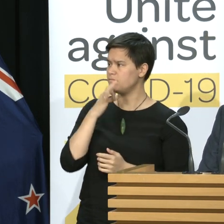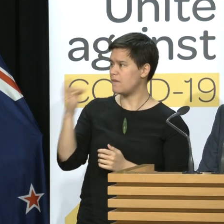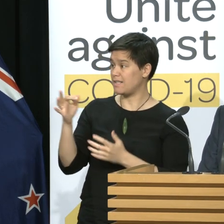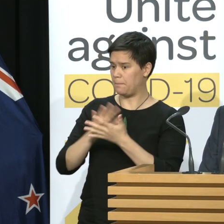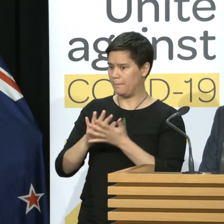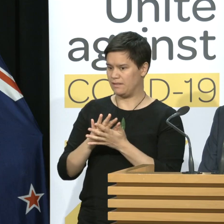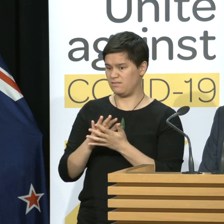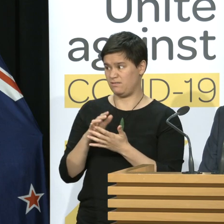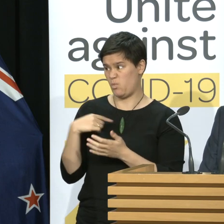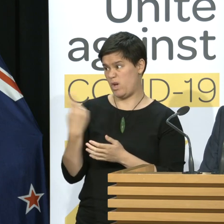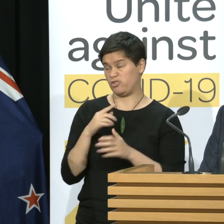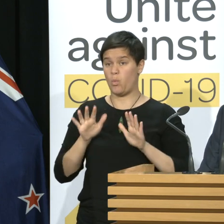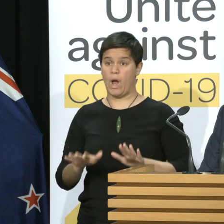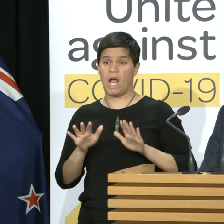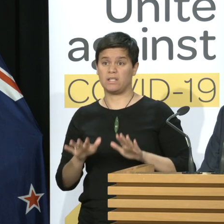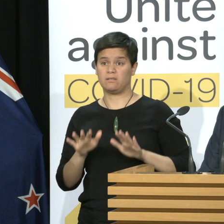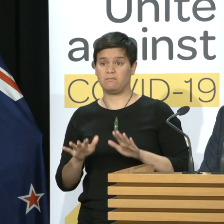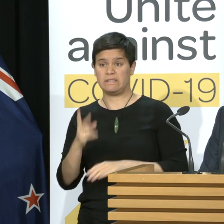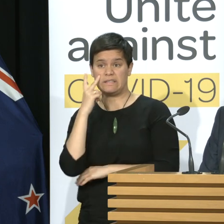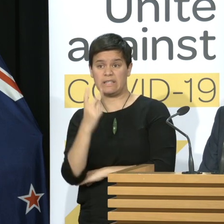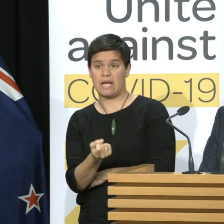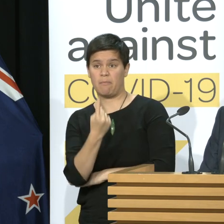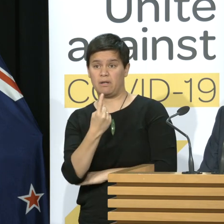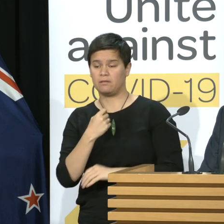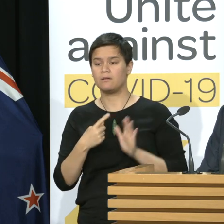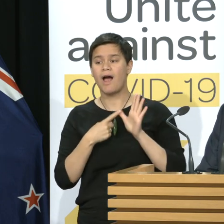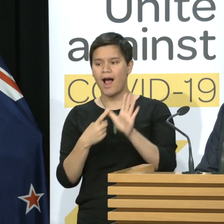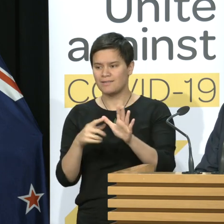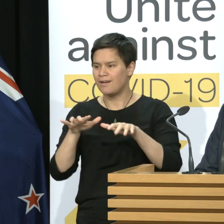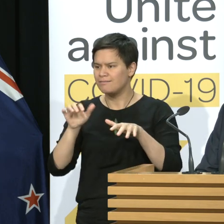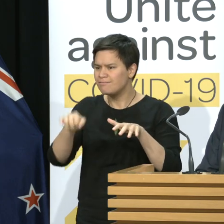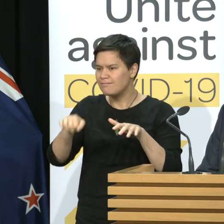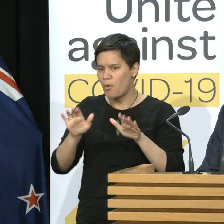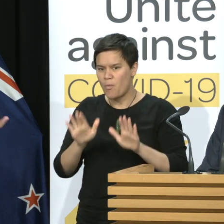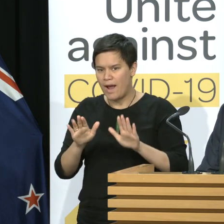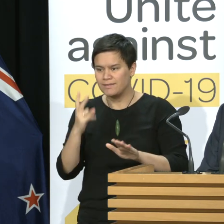is a wait and see, but take lots of sensible precautions, which is probably-- I think you wanted to--